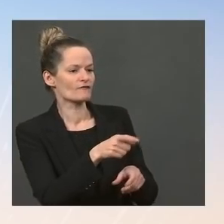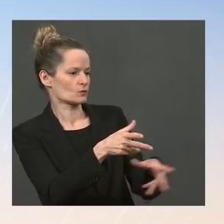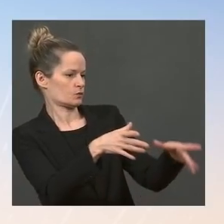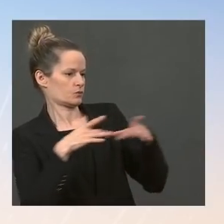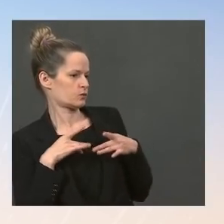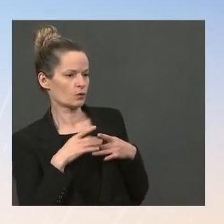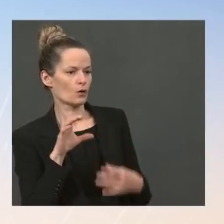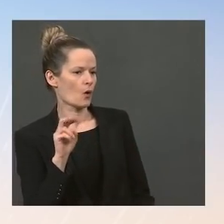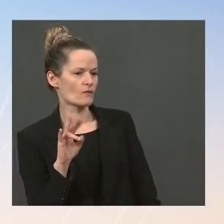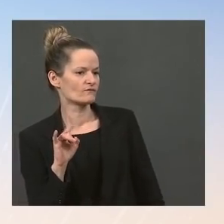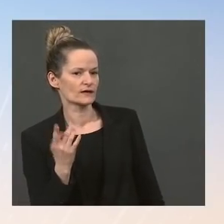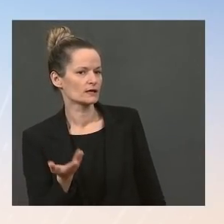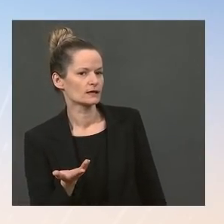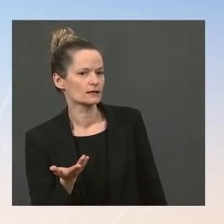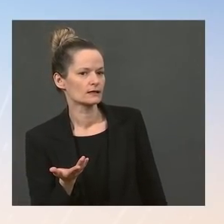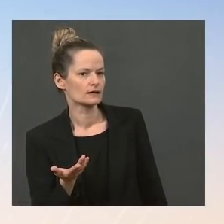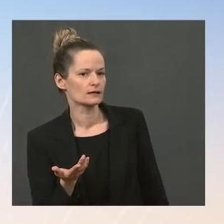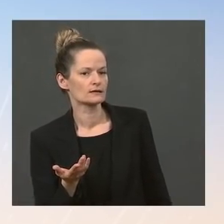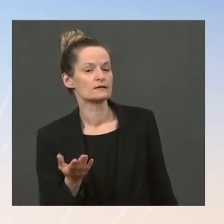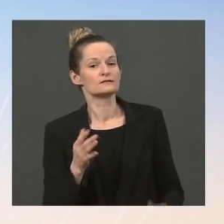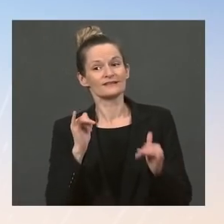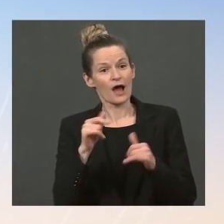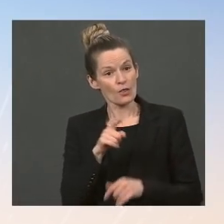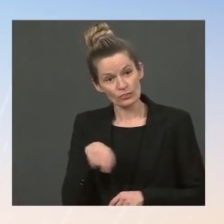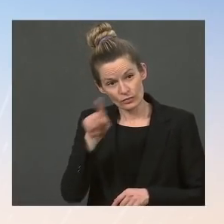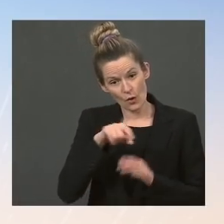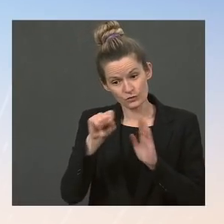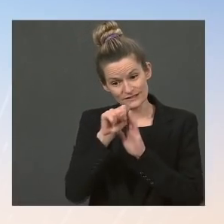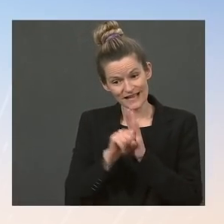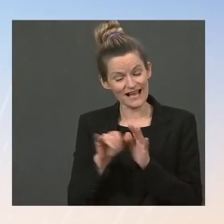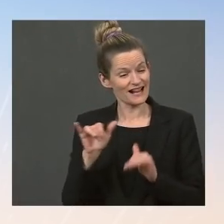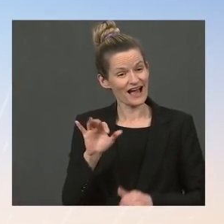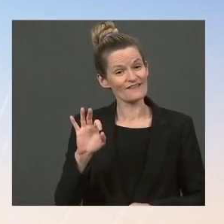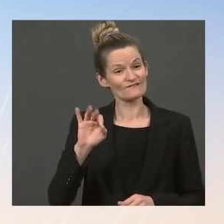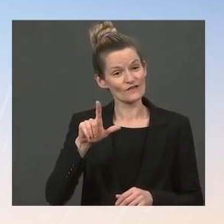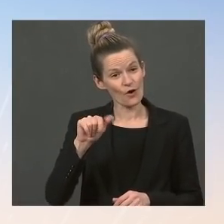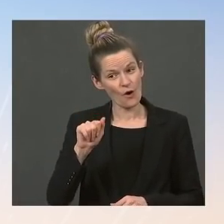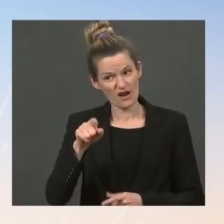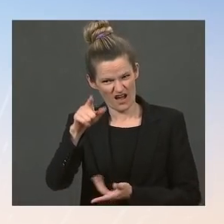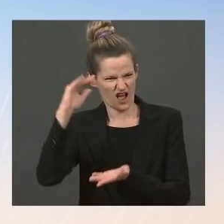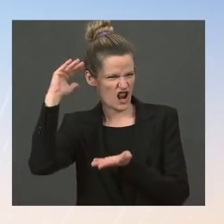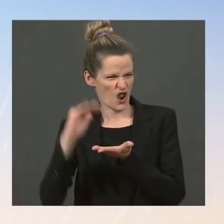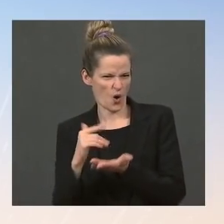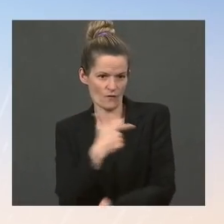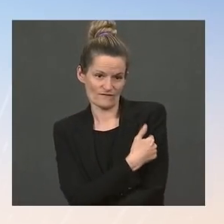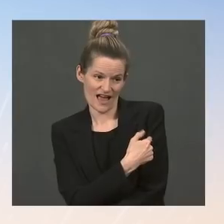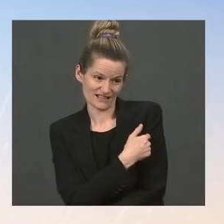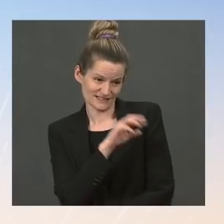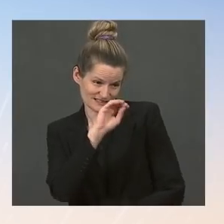in some of these states -- like Florida, like Texas -- just seven states are making up 70 percent of the orders.